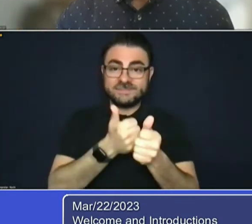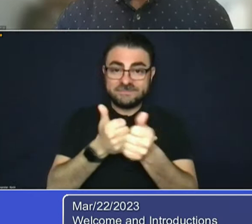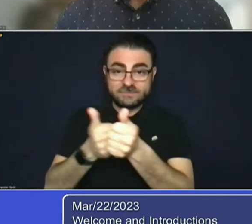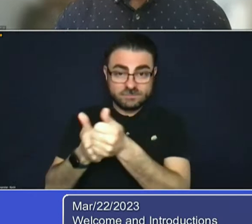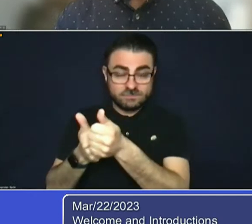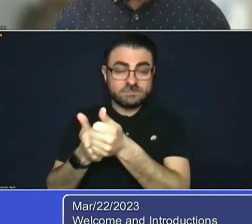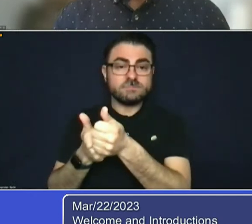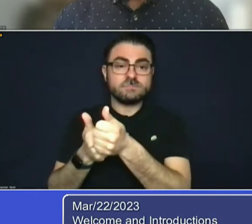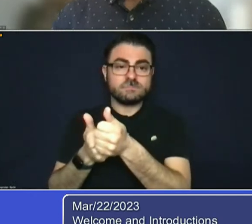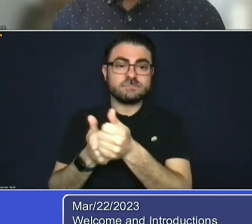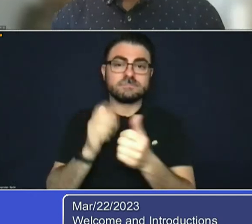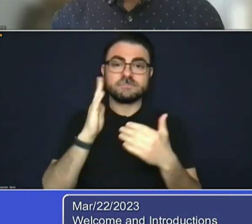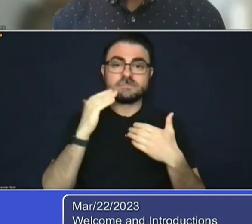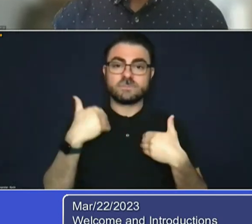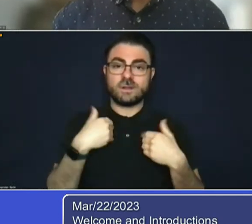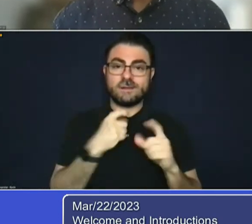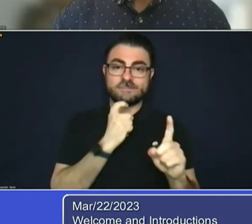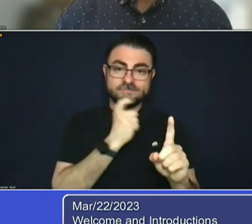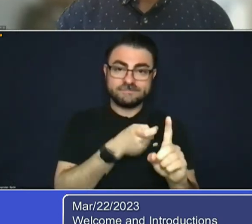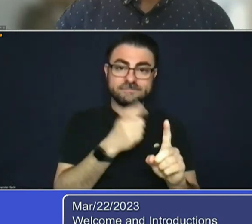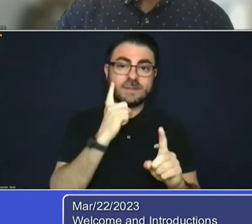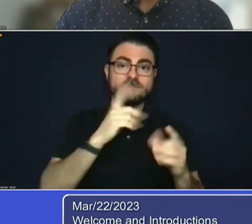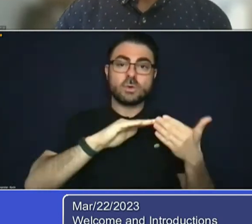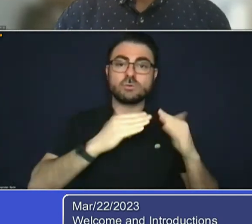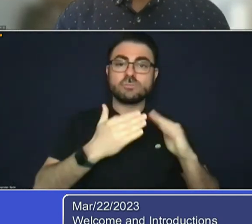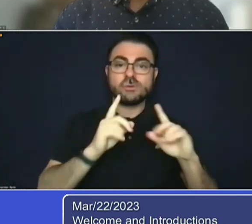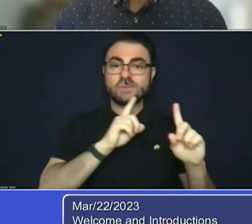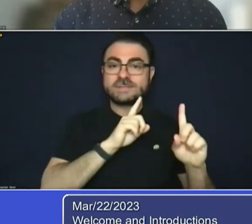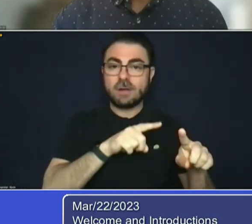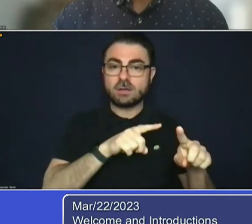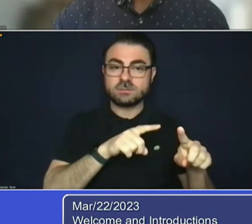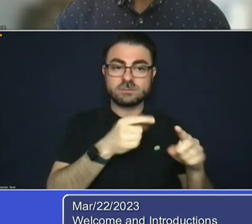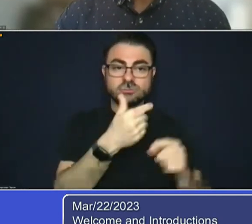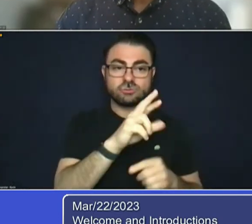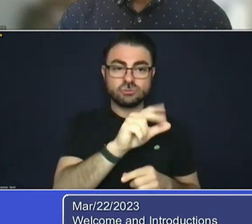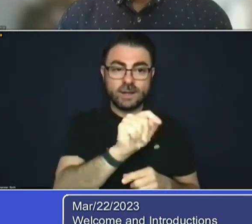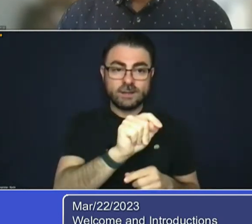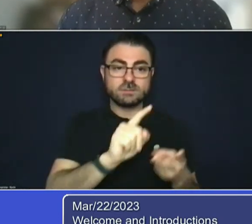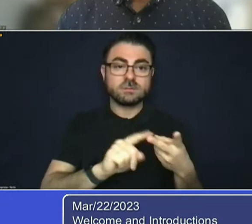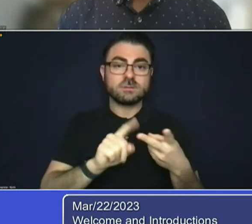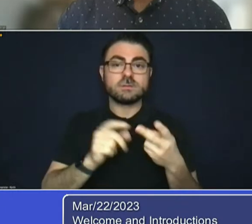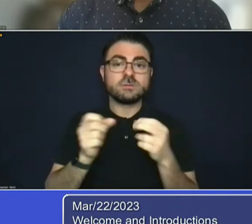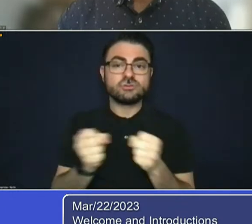FUNDING AREAS THAT PCEF IS